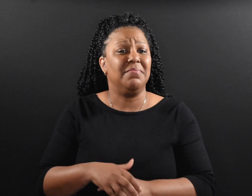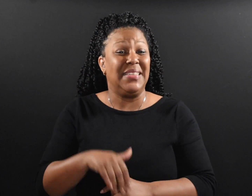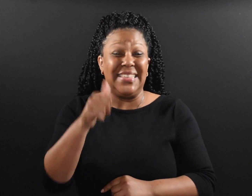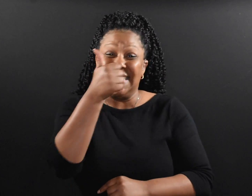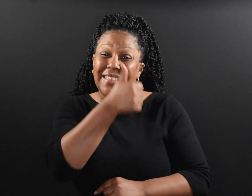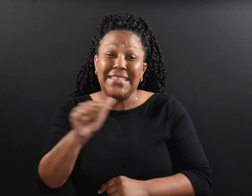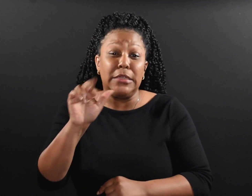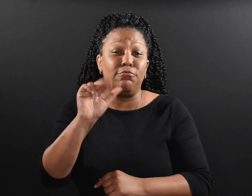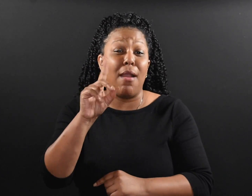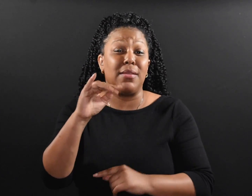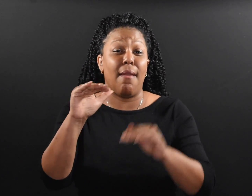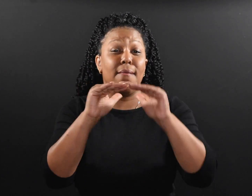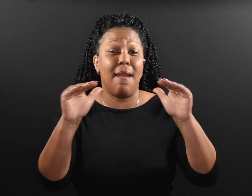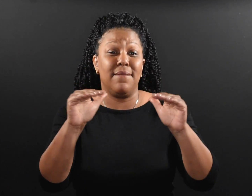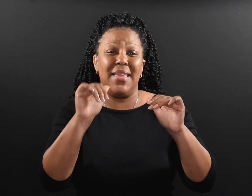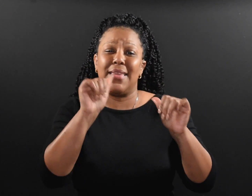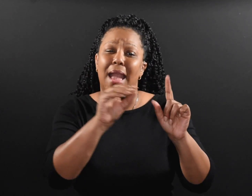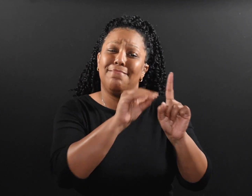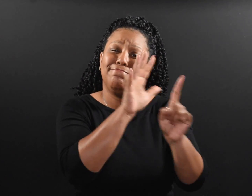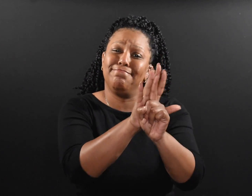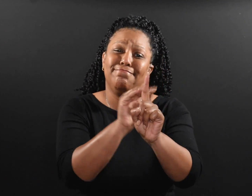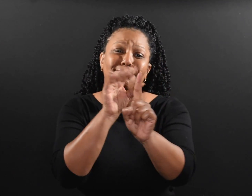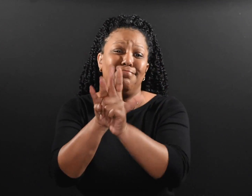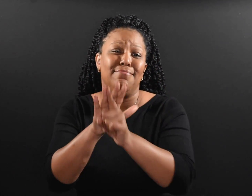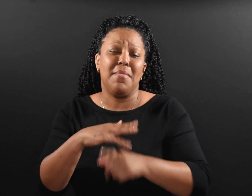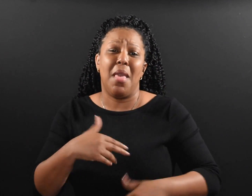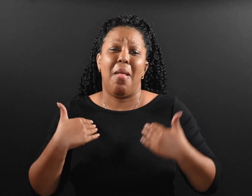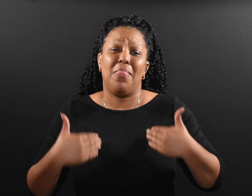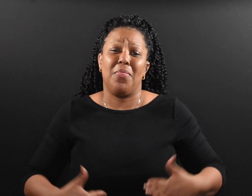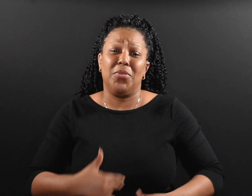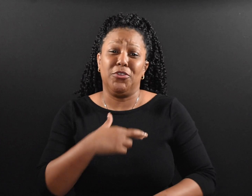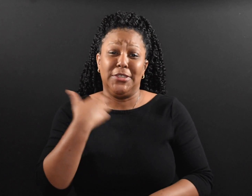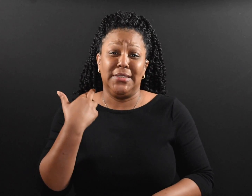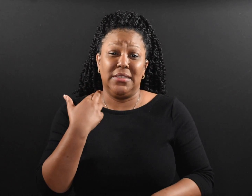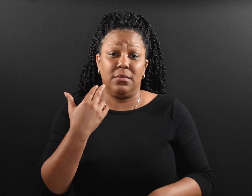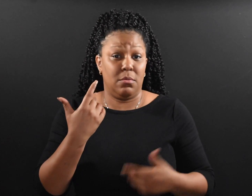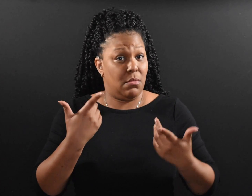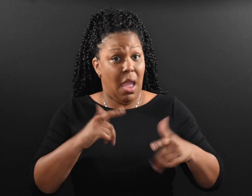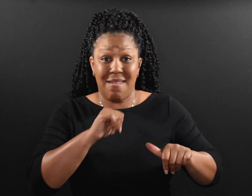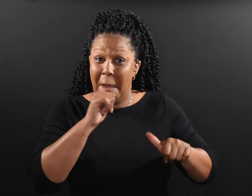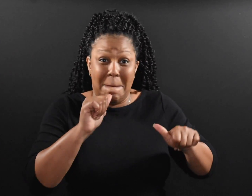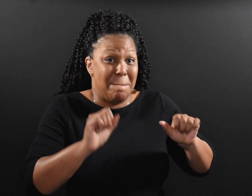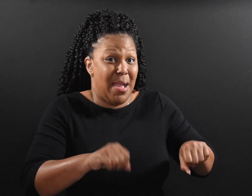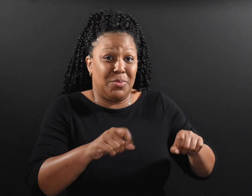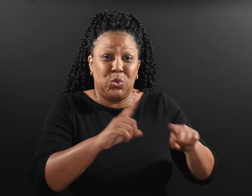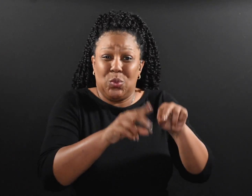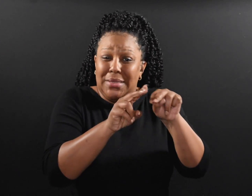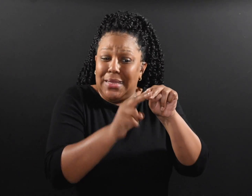Any radon level poses some health risk. While it is not possible to reduce radon to zero,